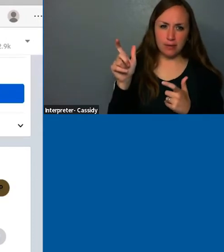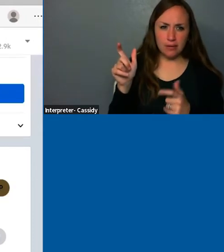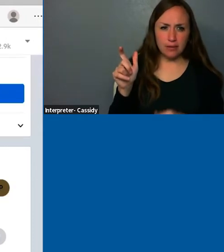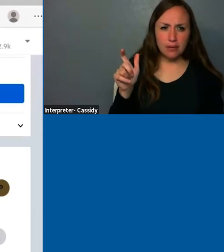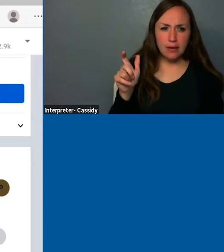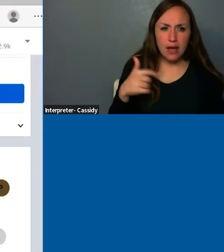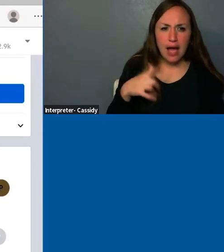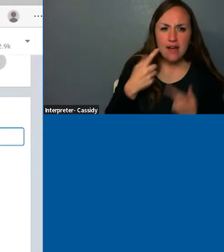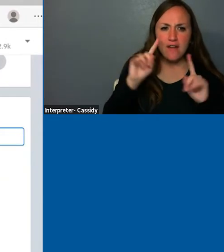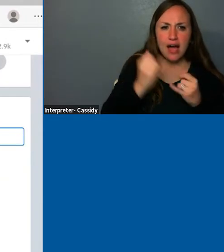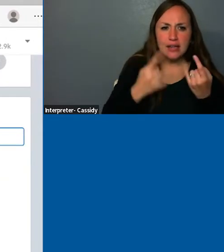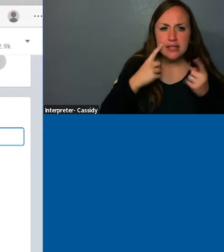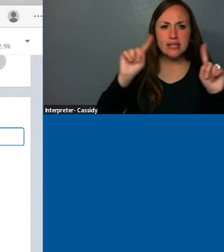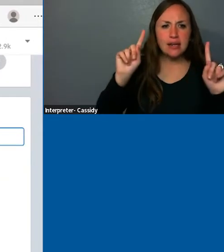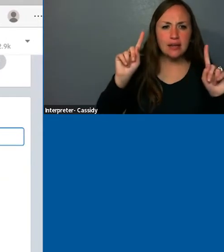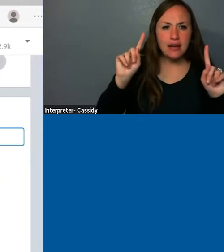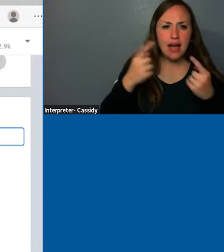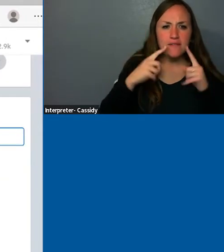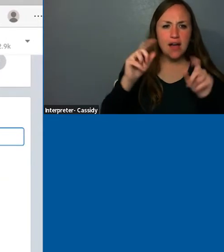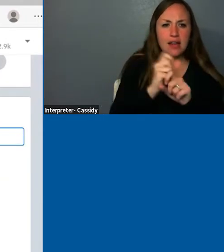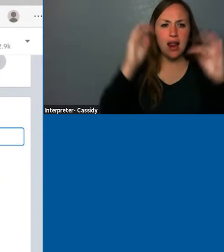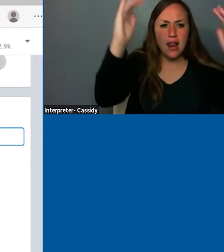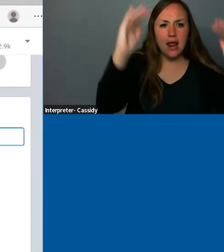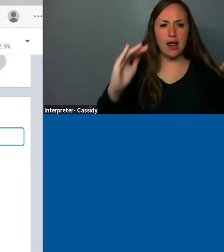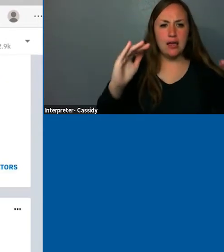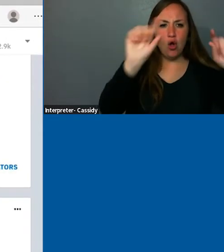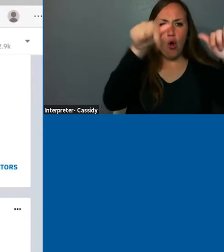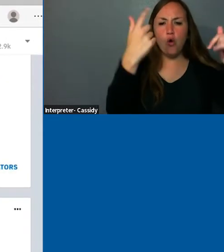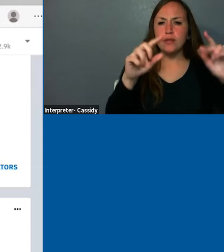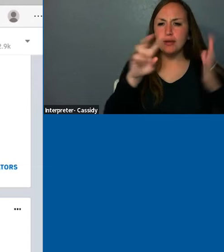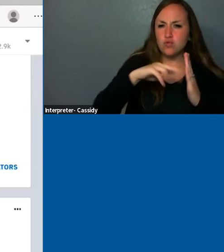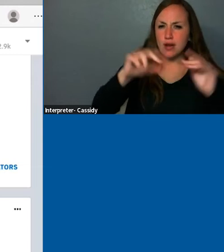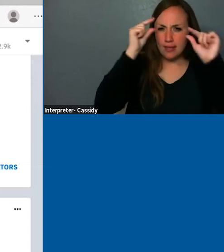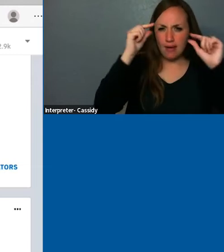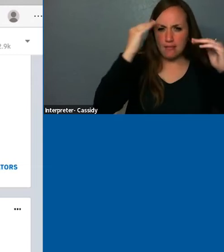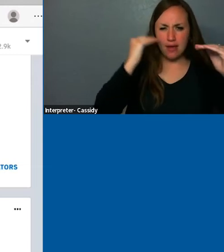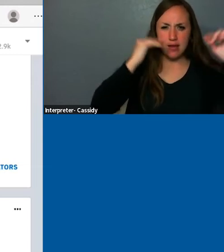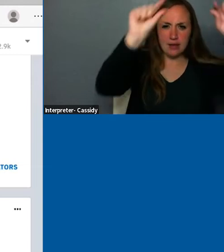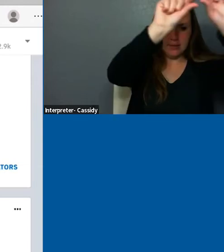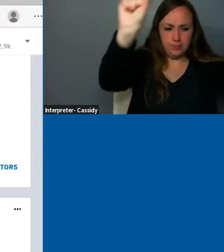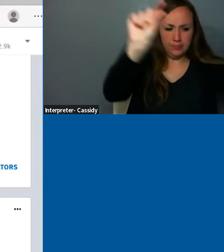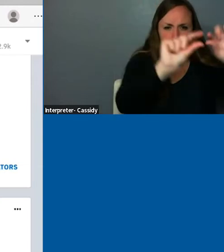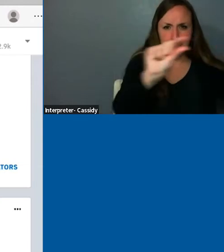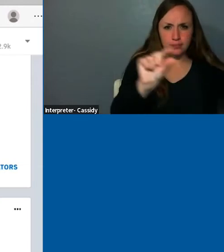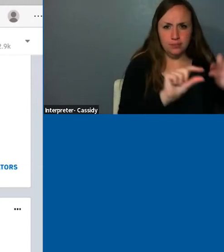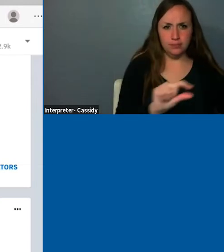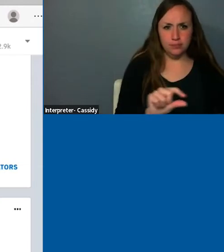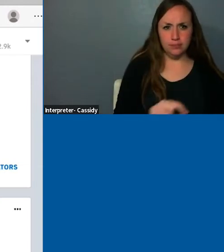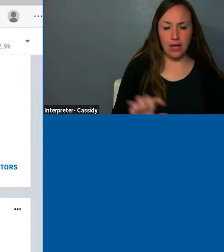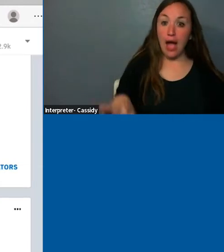I finally did it, it took a while. Heading, finally made it to, aye aye aye. Ironclad when you're running, all defect, was anyone, daily discussion/debate number five. [Sam] And I found an interesting post,